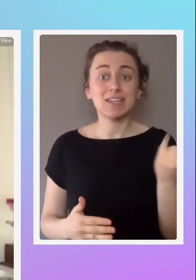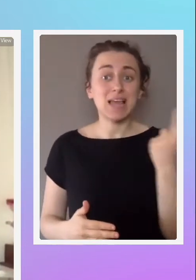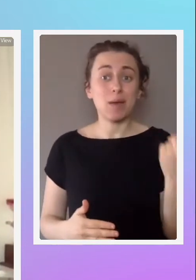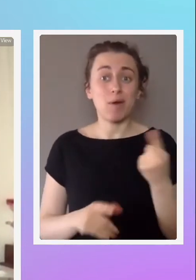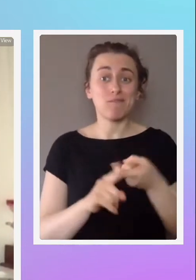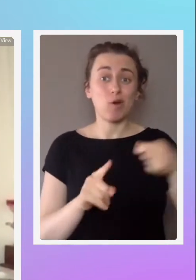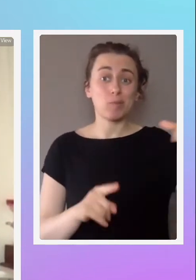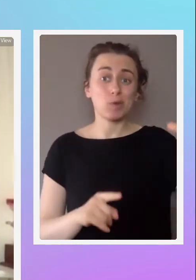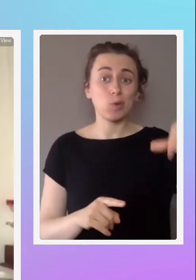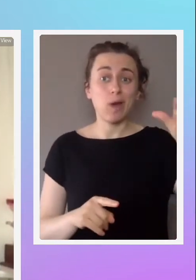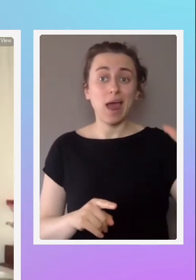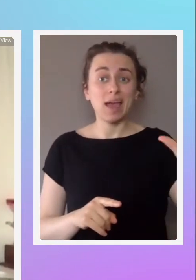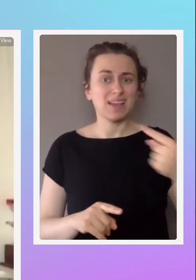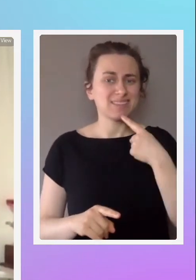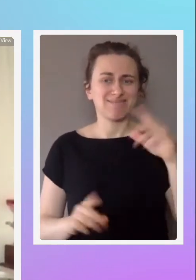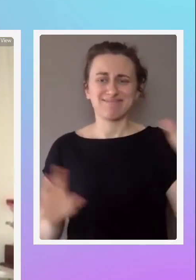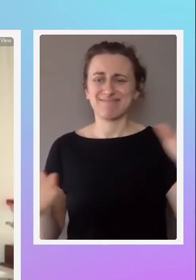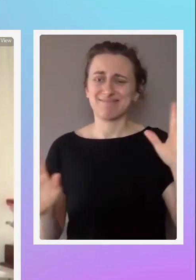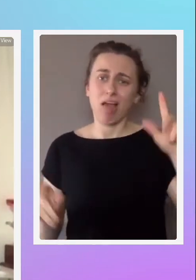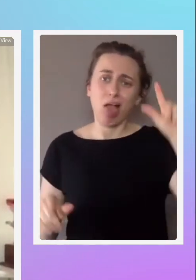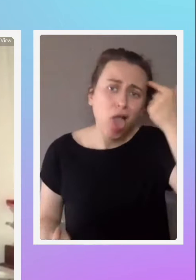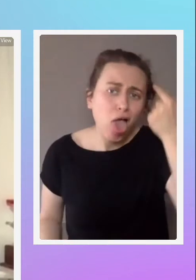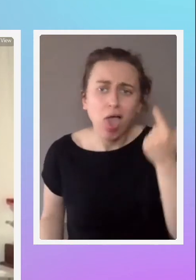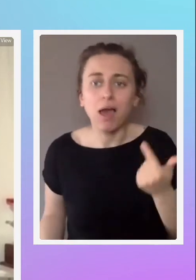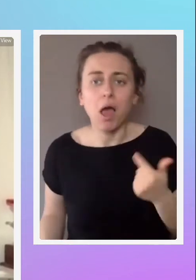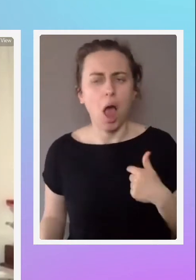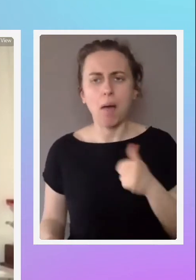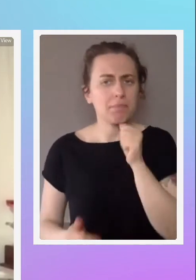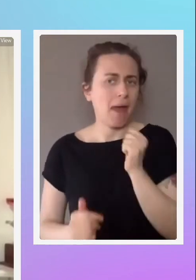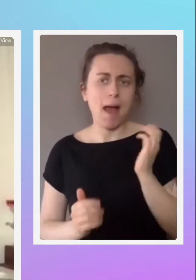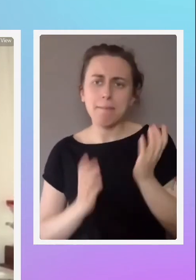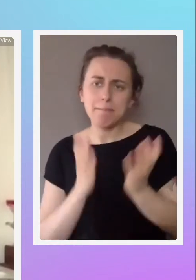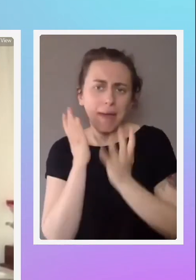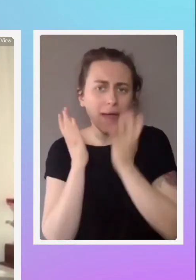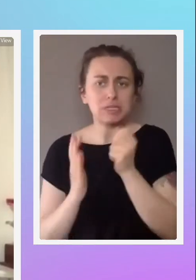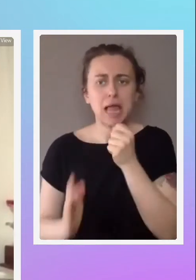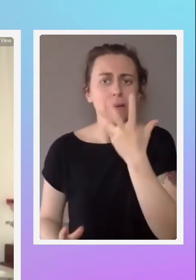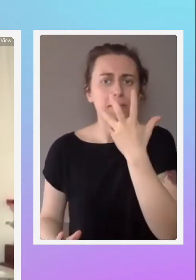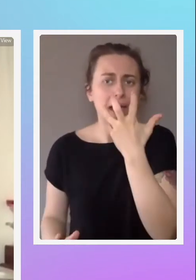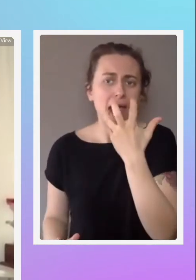you don't know what you're talking about but I would love to hear comments from people